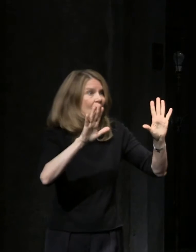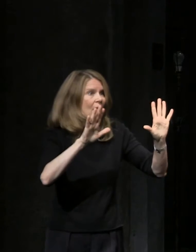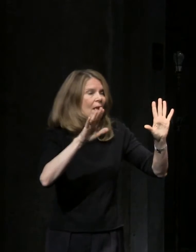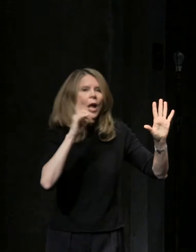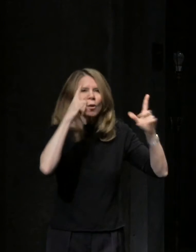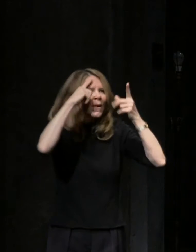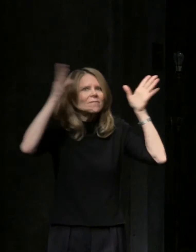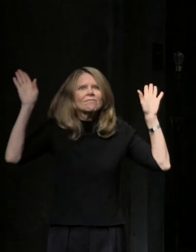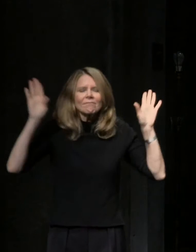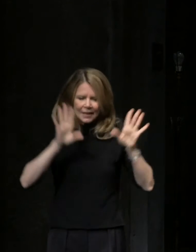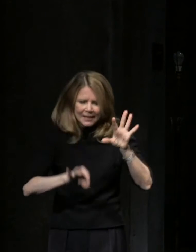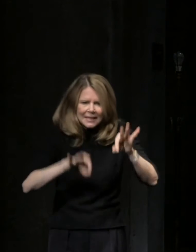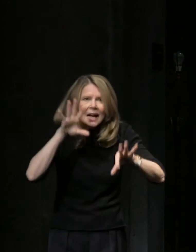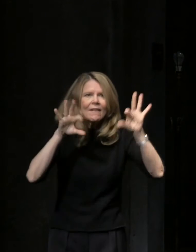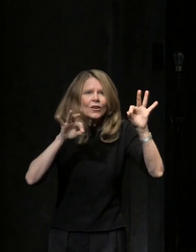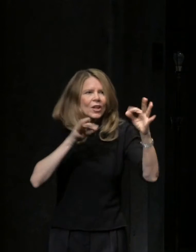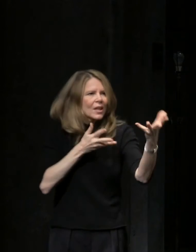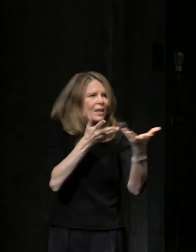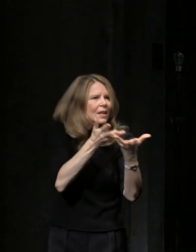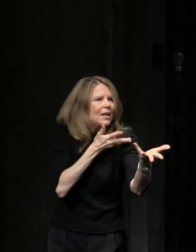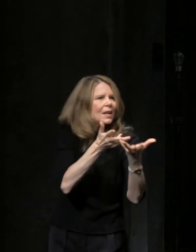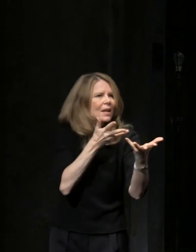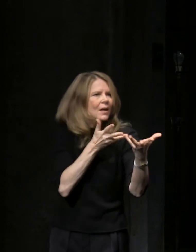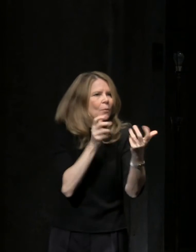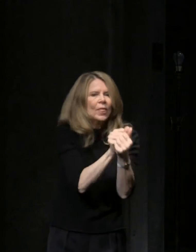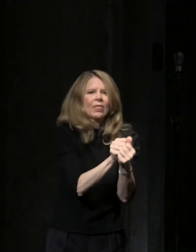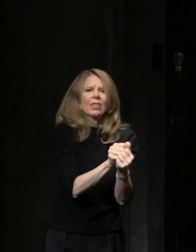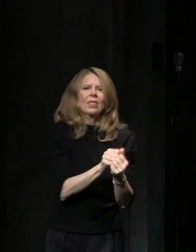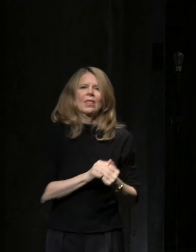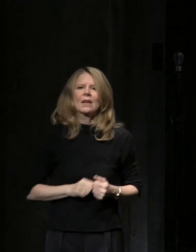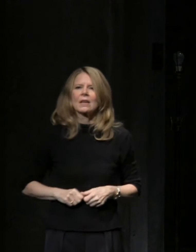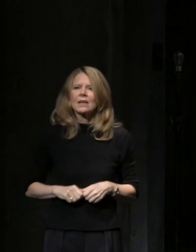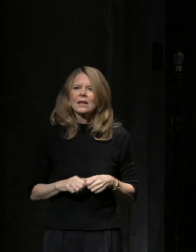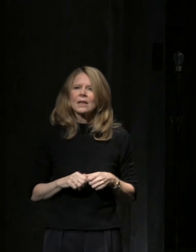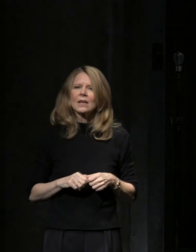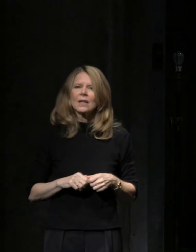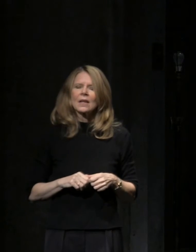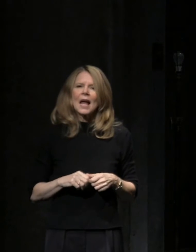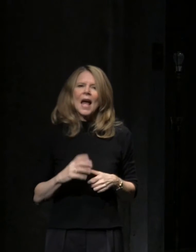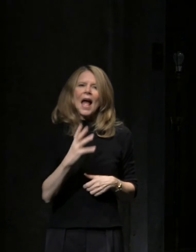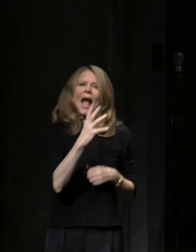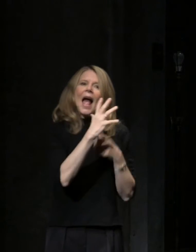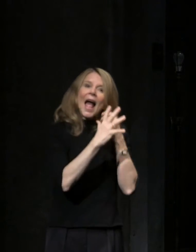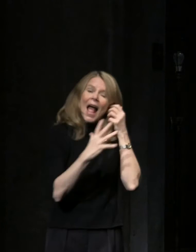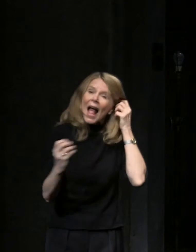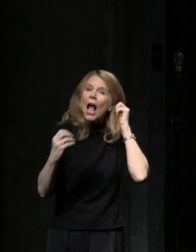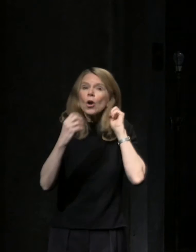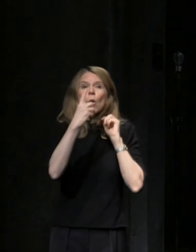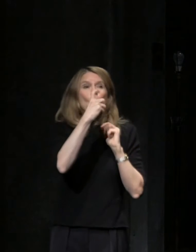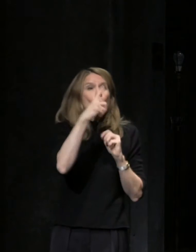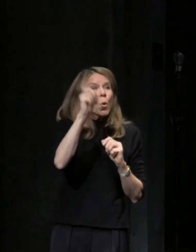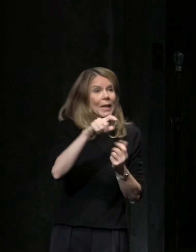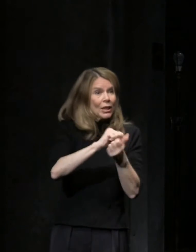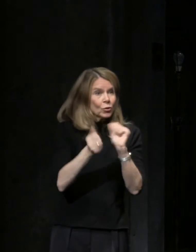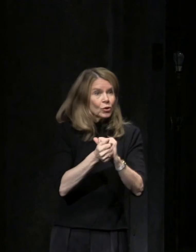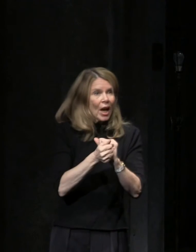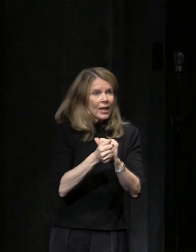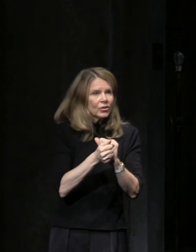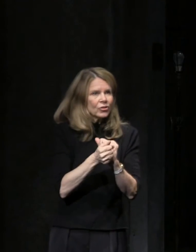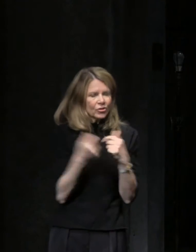and encounter. And largely the person that needs the change is most of us who hide behind